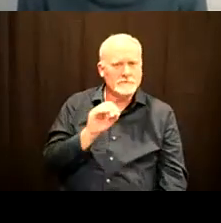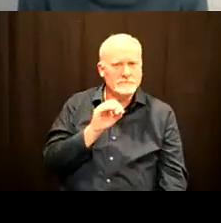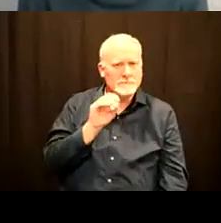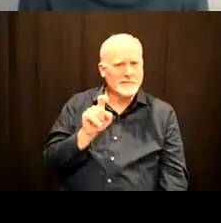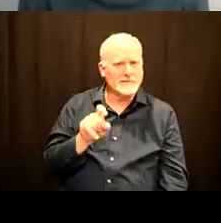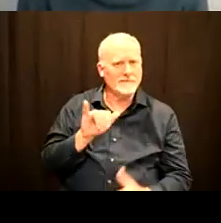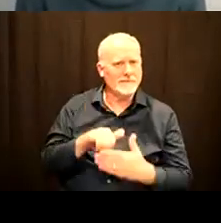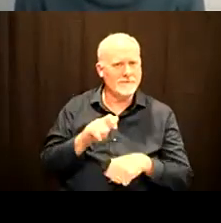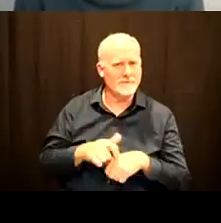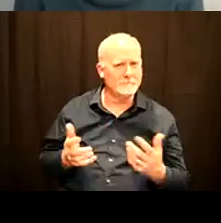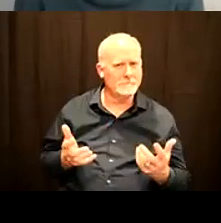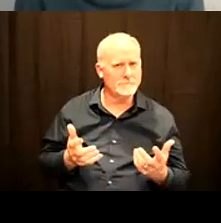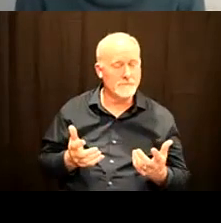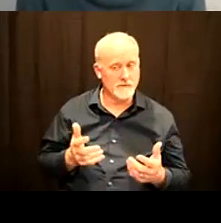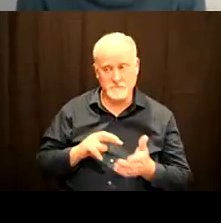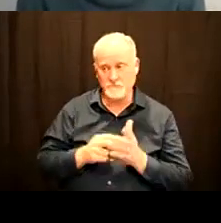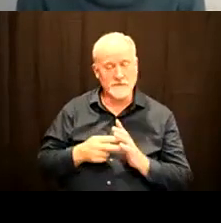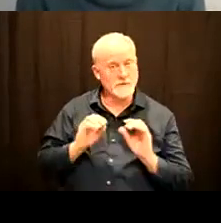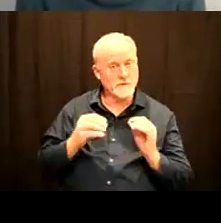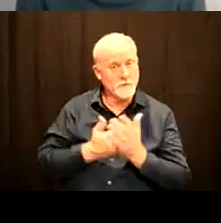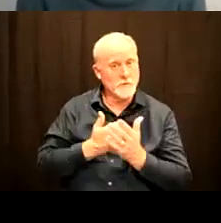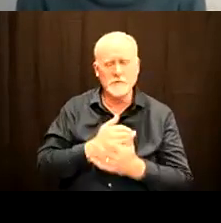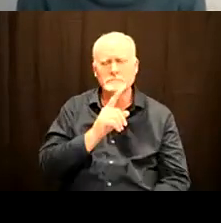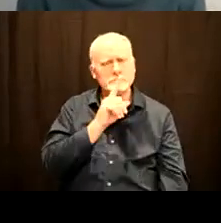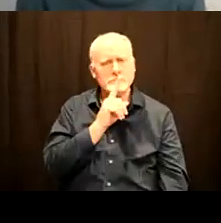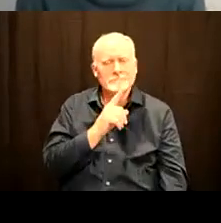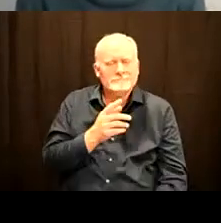uh it doesn't mean that there weren't cases out there circulating just means that fewer people got